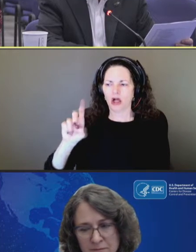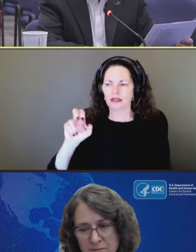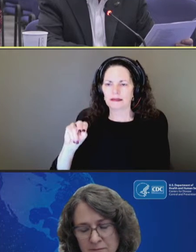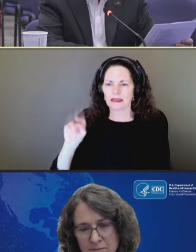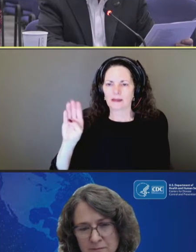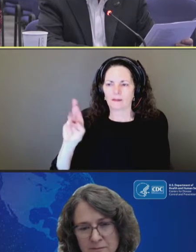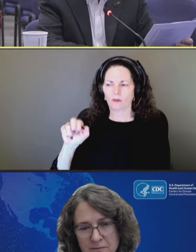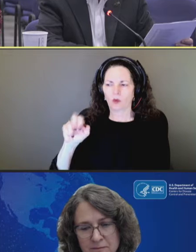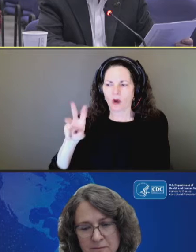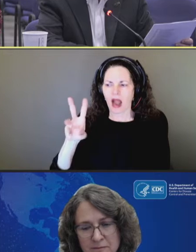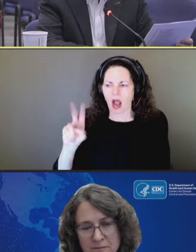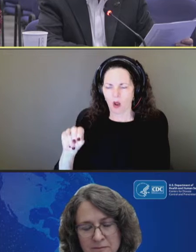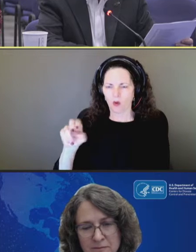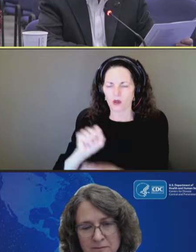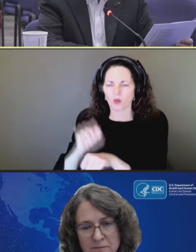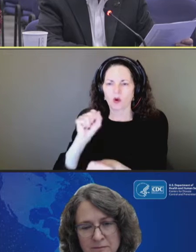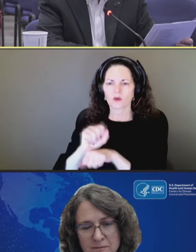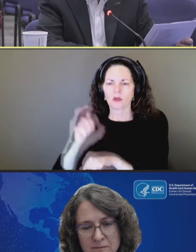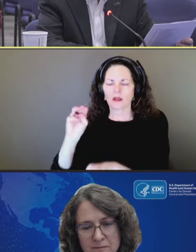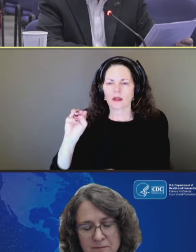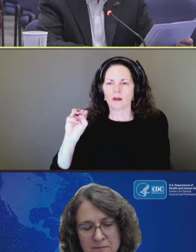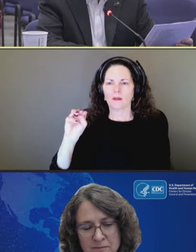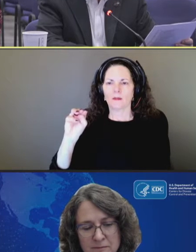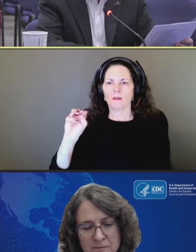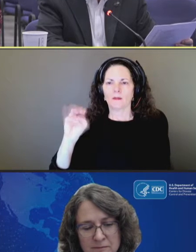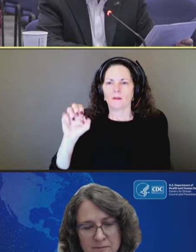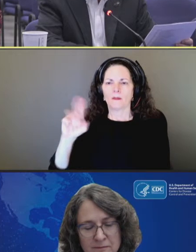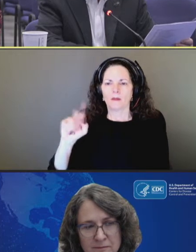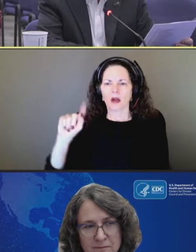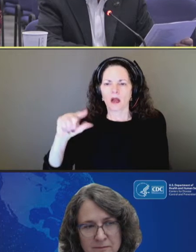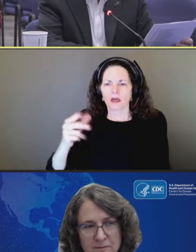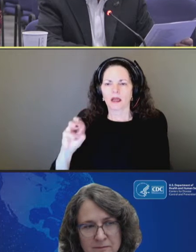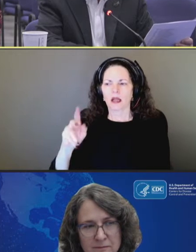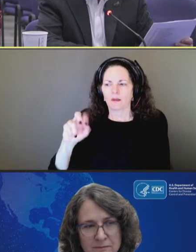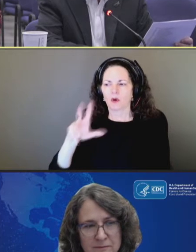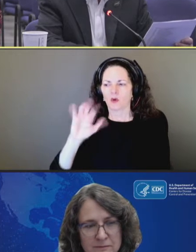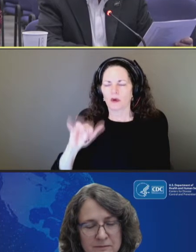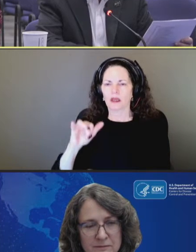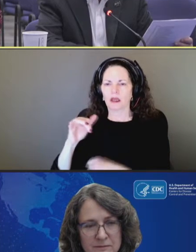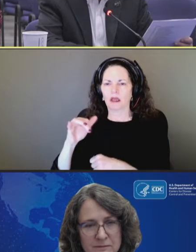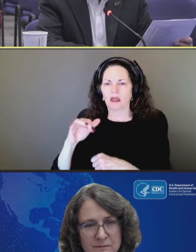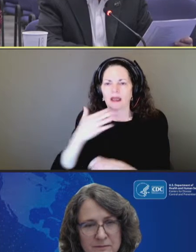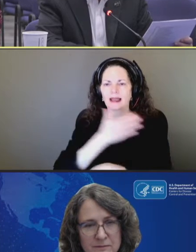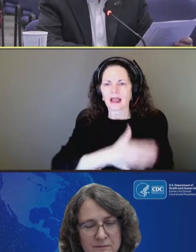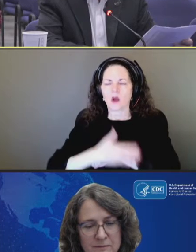Montgomery County Public Health Services, who's worked on Mpox prevention. And Japer Bowles,